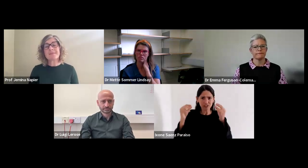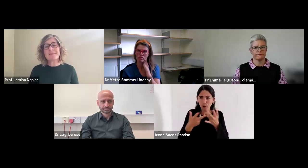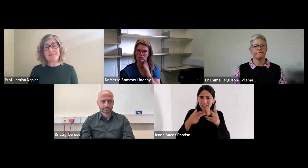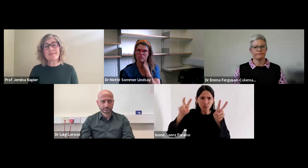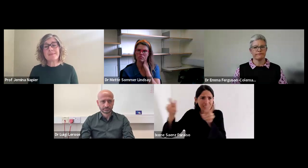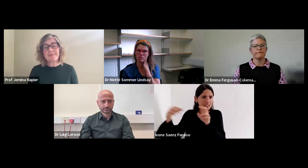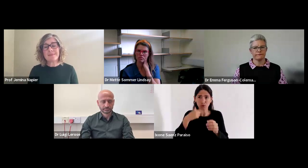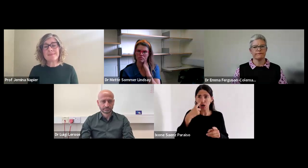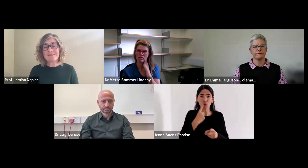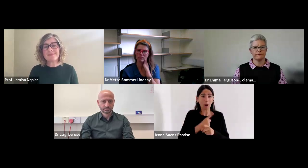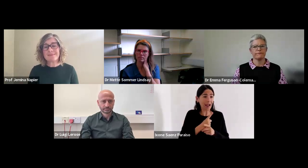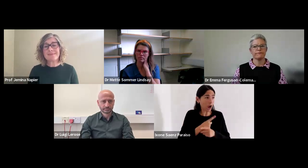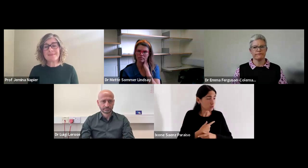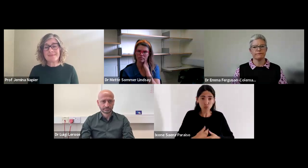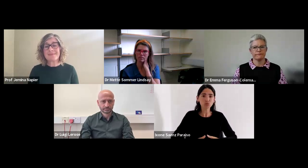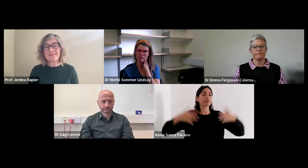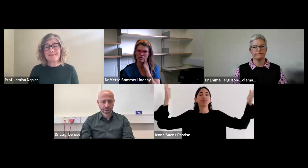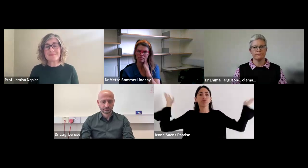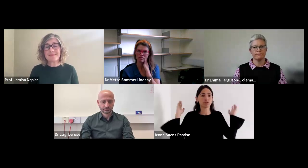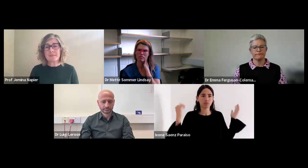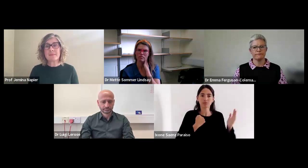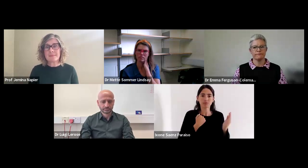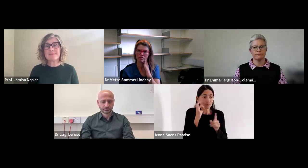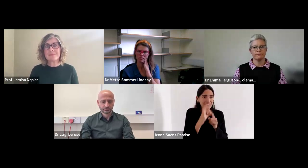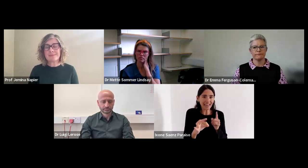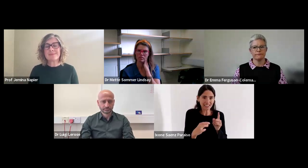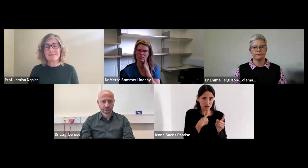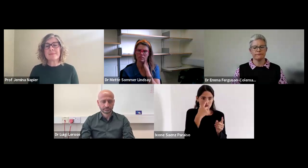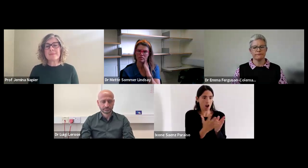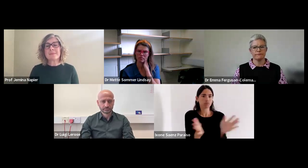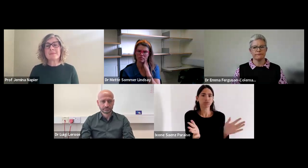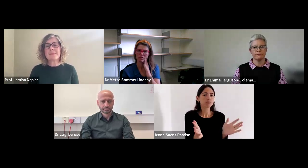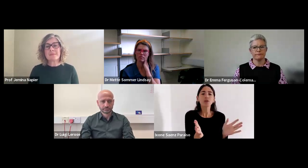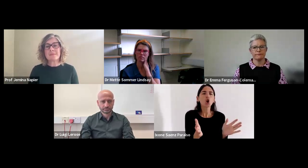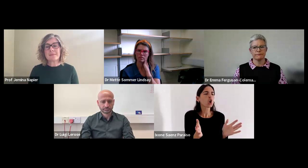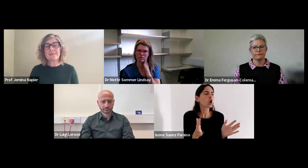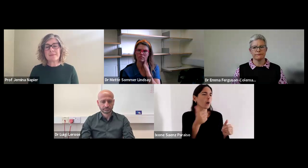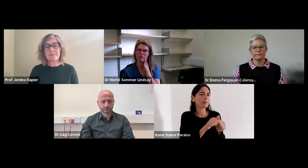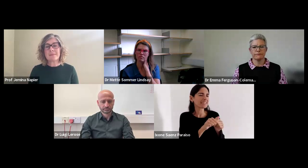think well we have a number of different skills, we can talk about a range of topics that we have